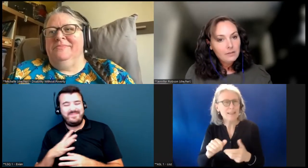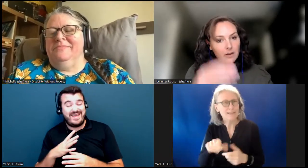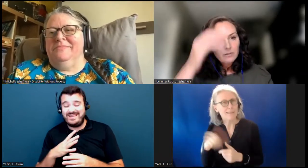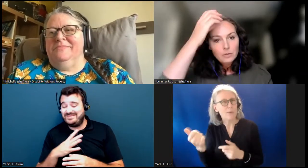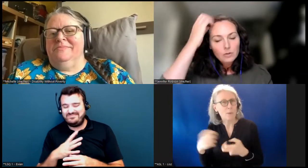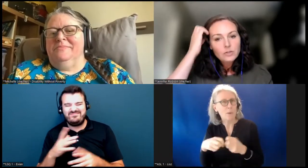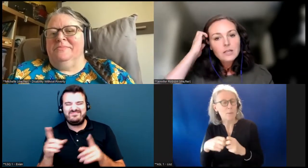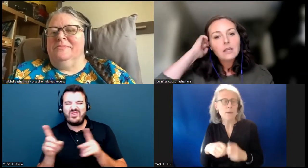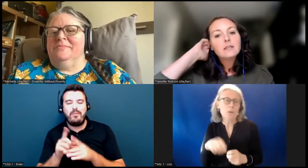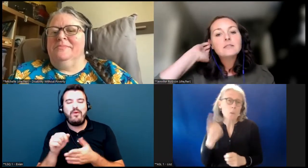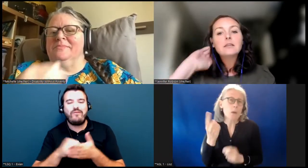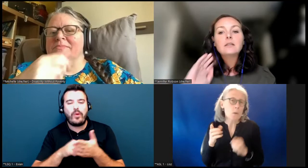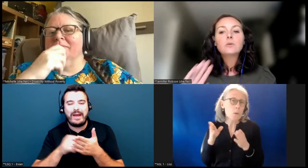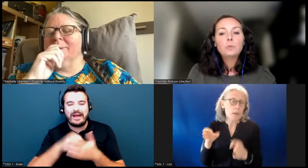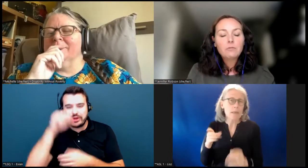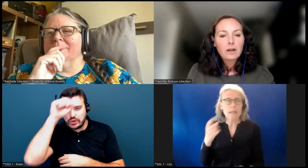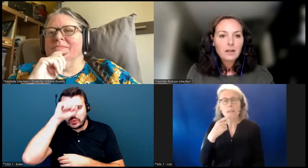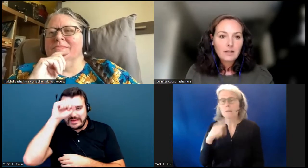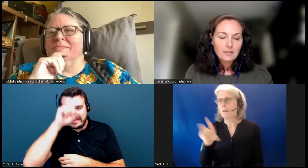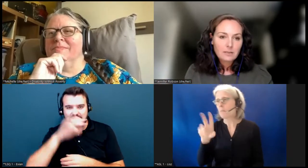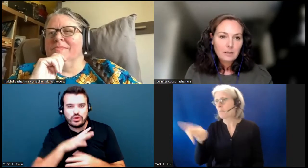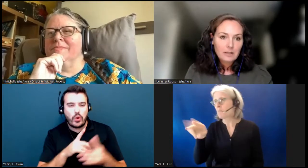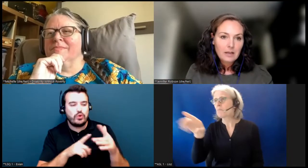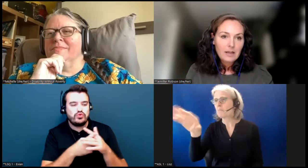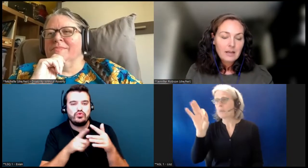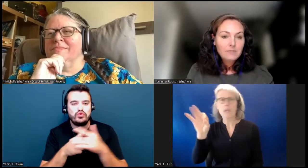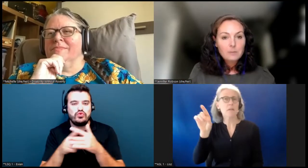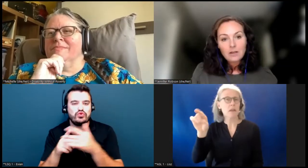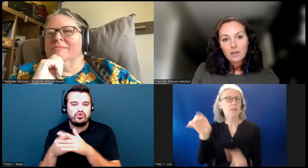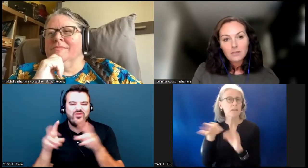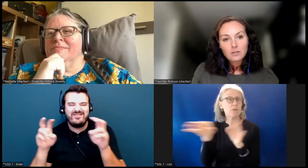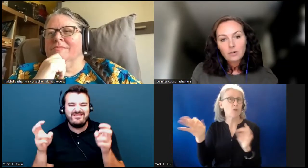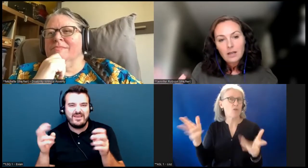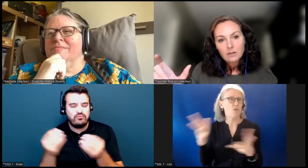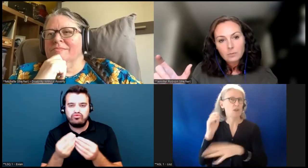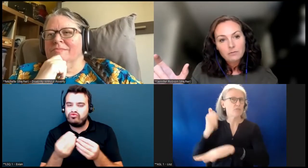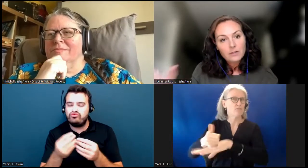GOVERNMENT COULD TAKE AND SAY, WE WILL RECOGNIZE DISABILITY IF SOMEONE HAD ALREADY ELIGIBLE